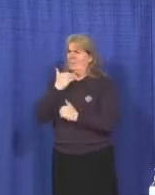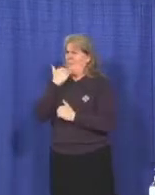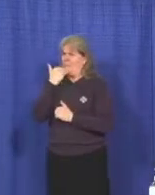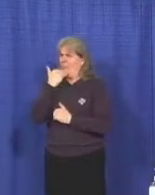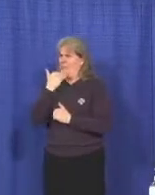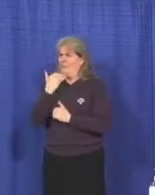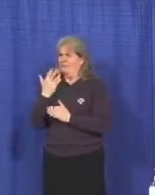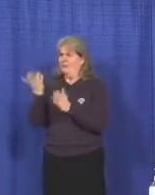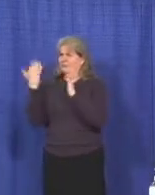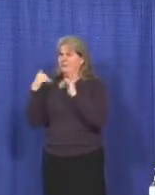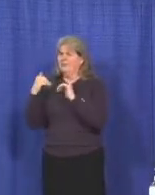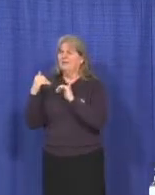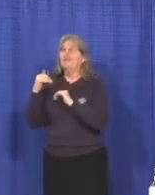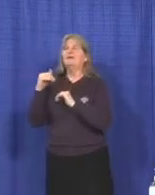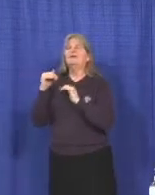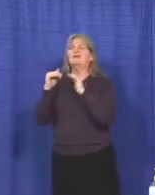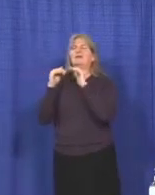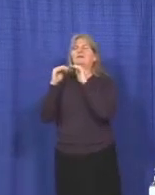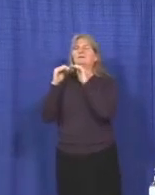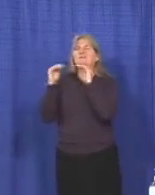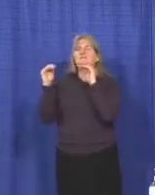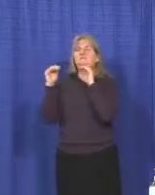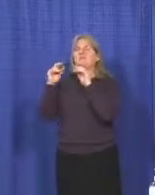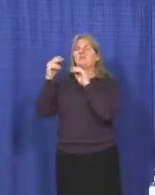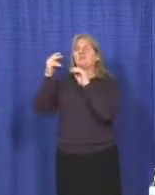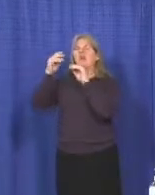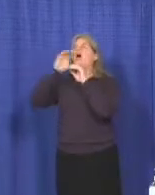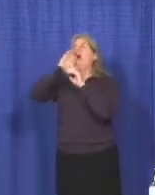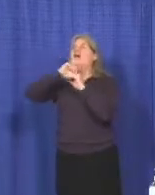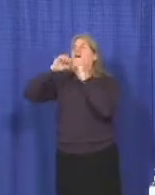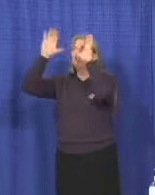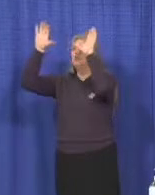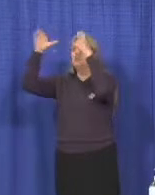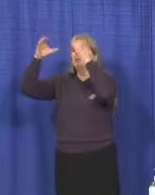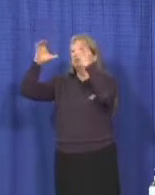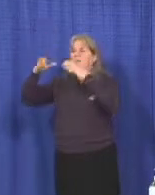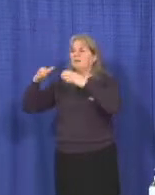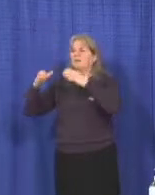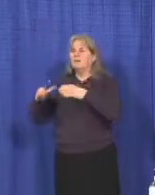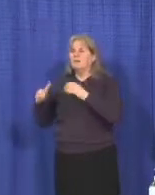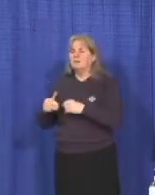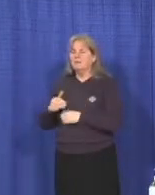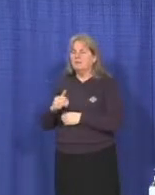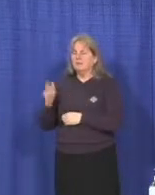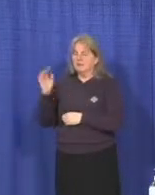uptake and then there is a decrease towards 54 percent in